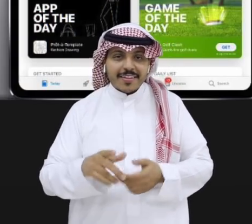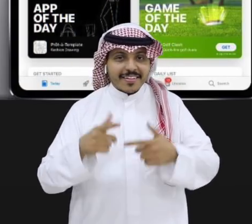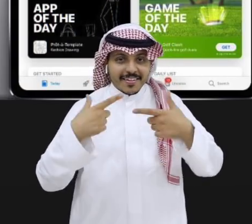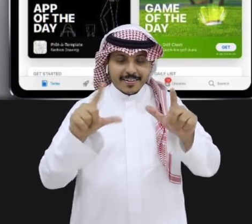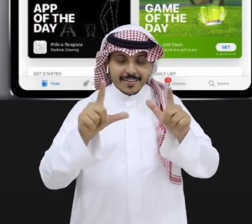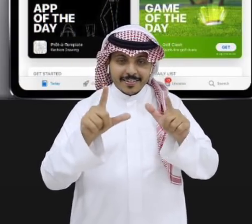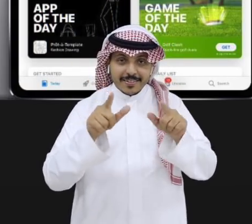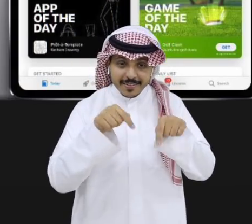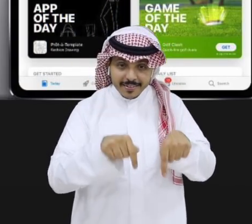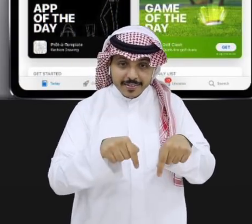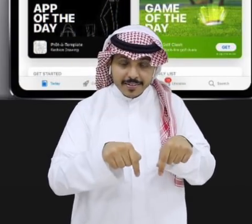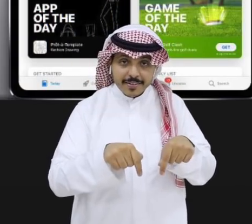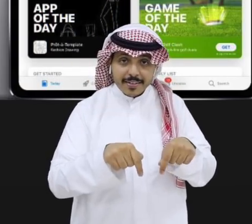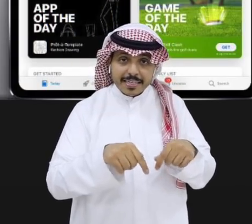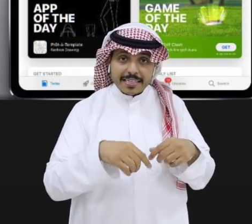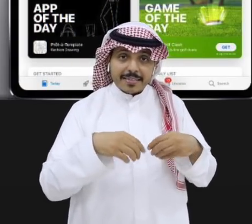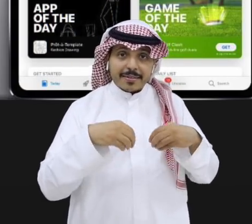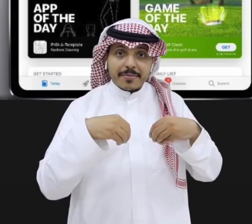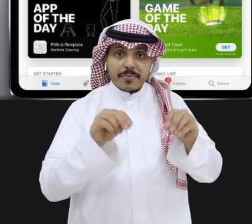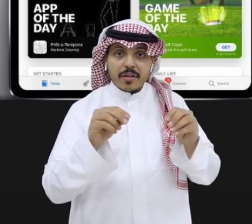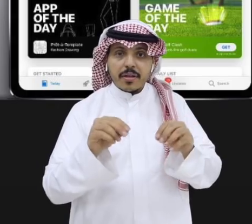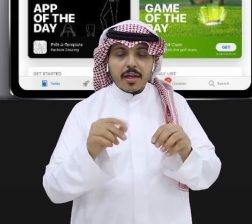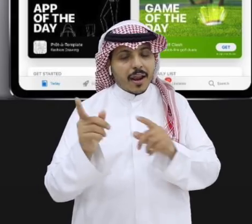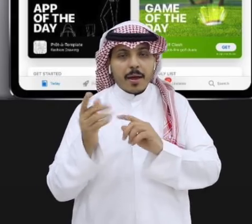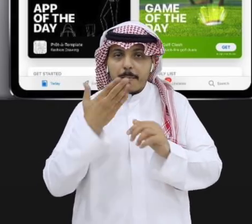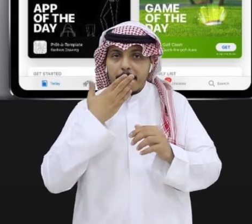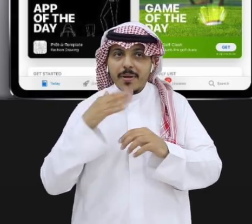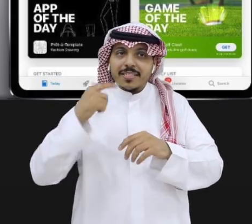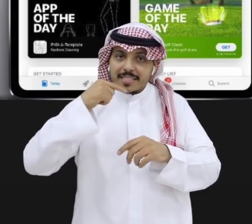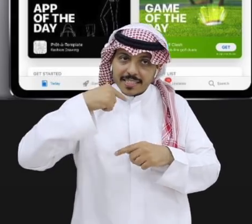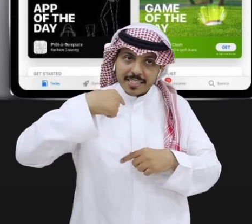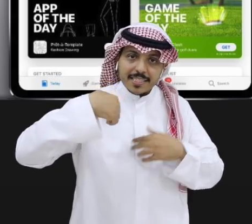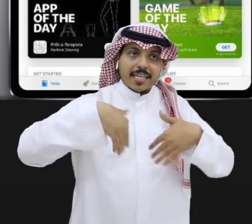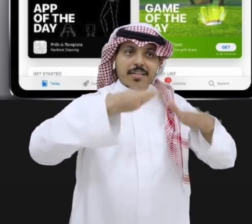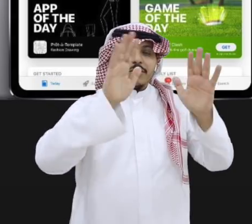The numbers of sold devices won't be shared anymore.